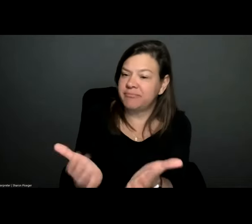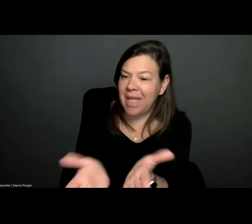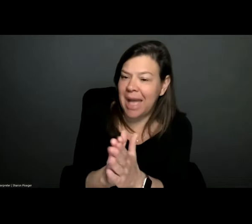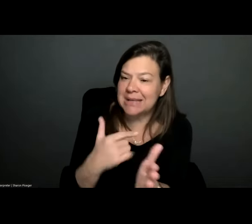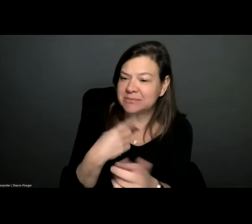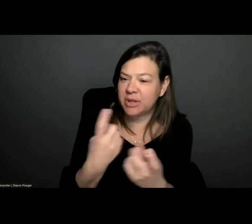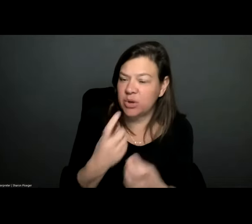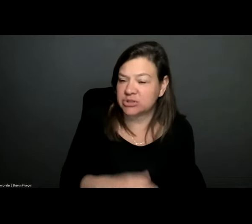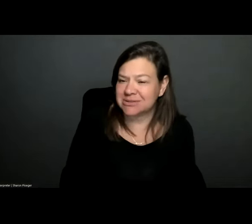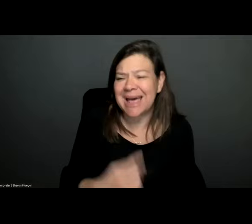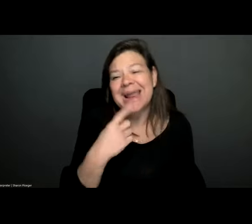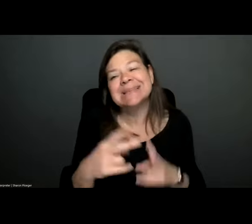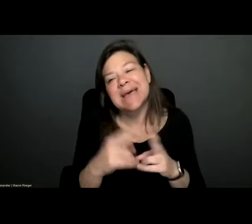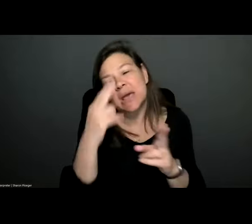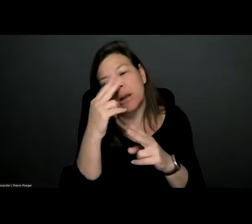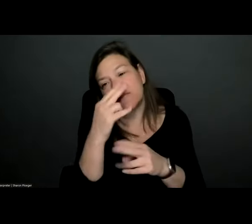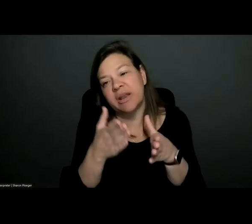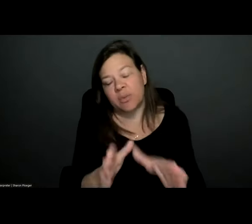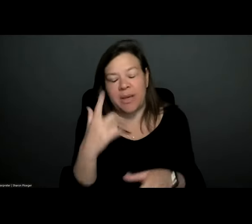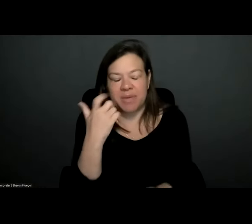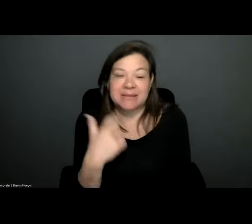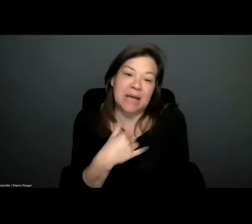And I say it in a humorous way because I'm silly at heart.